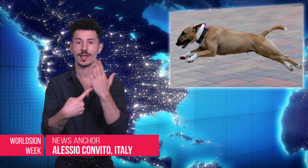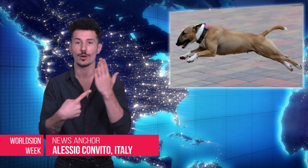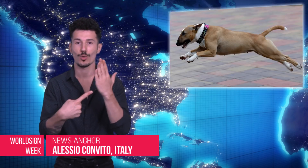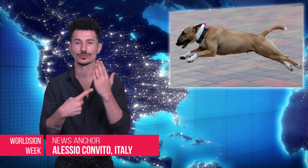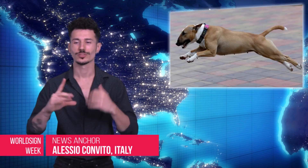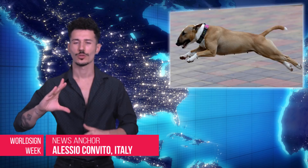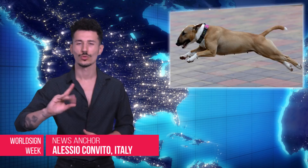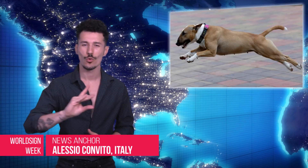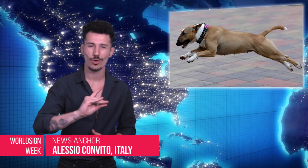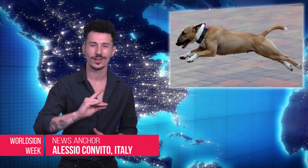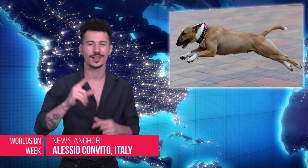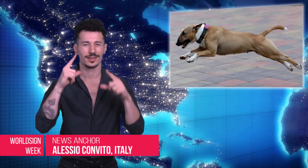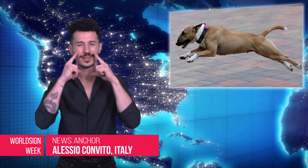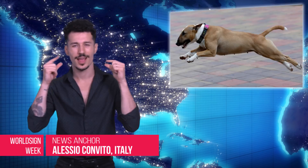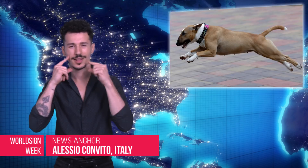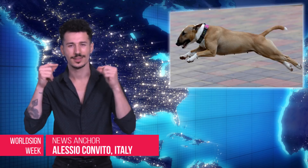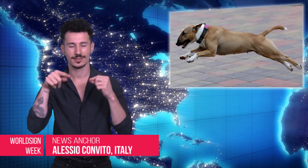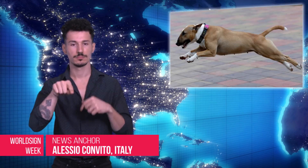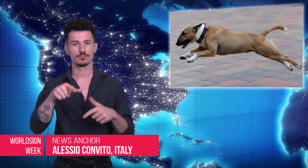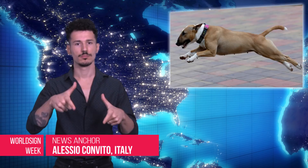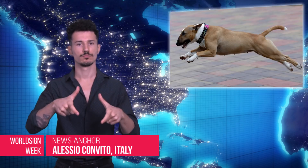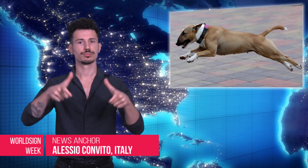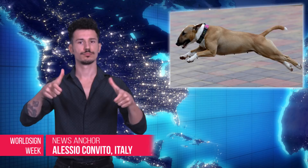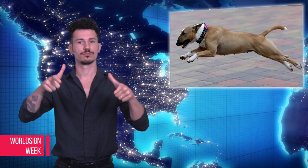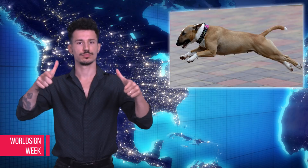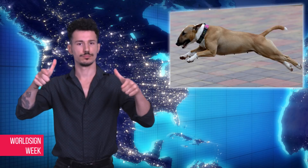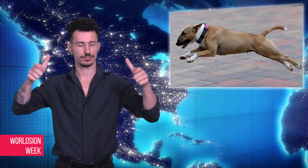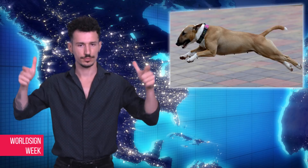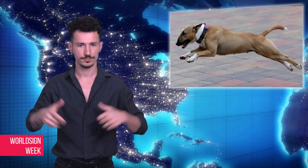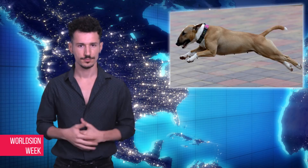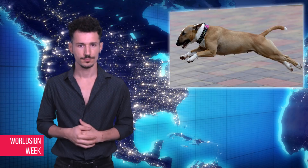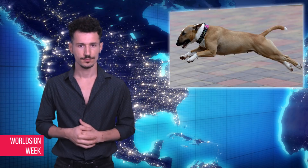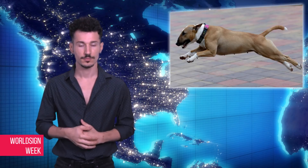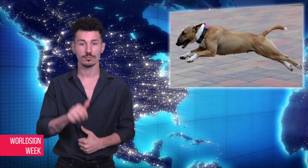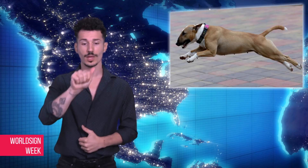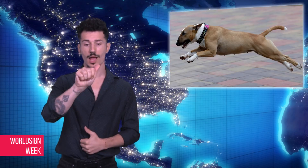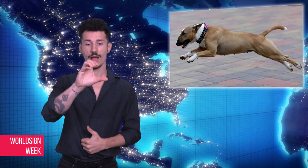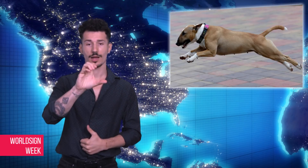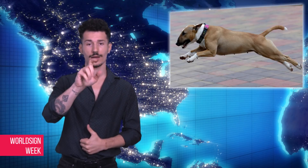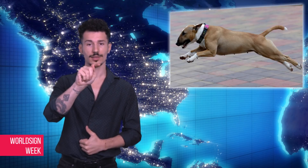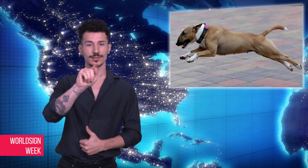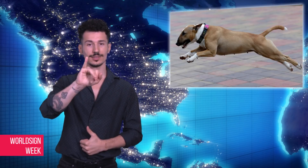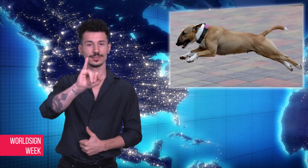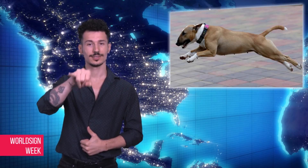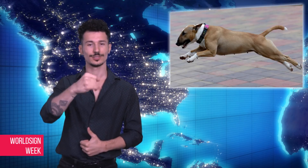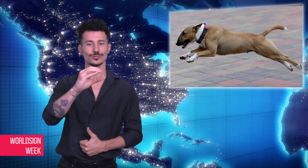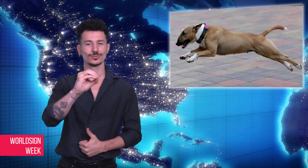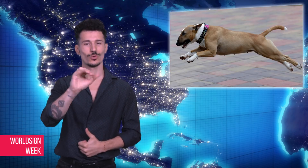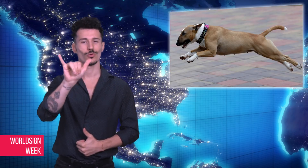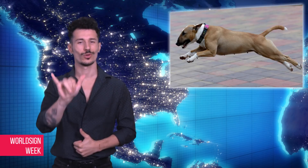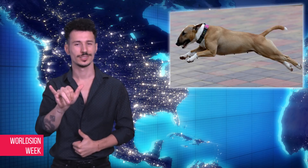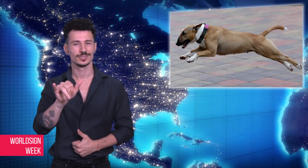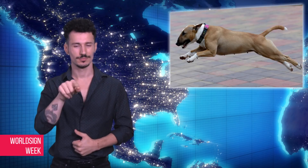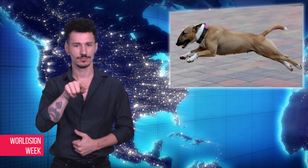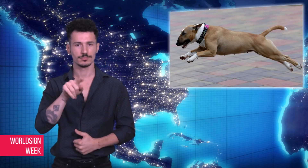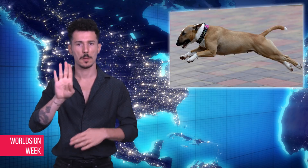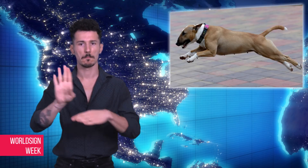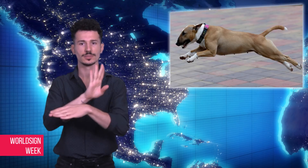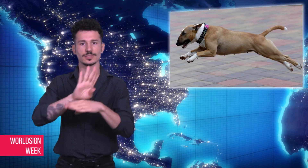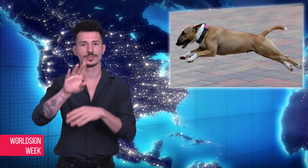Alessio: Technology for Pets: Growing industry